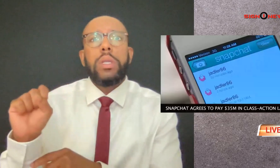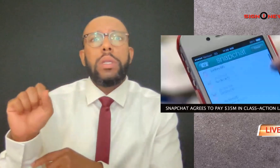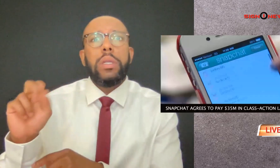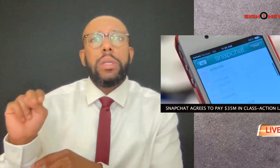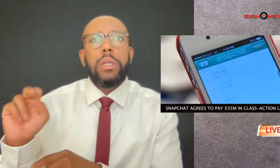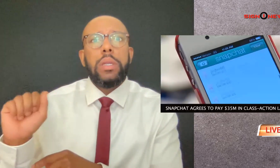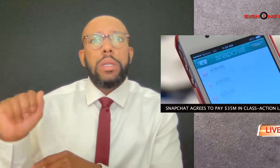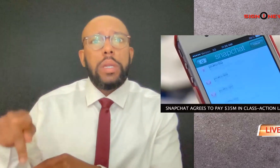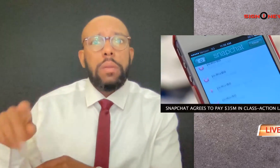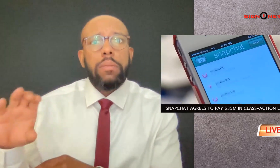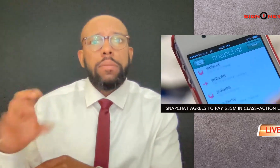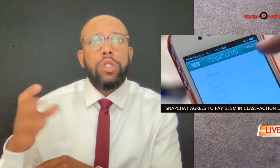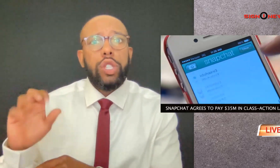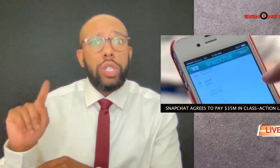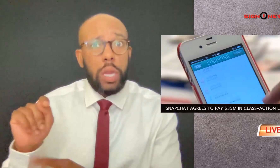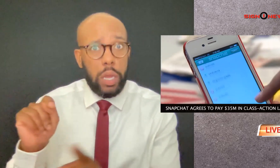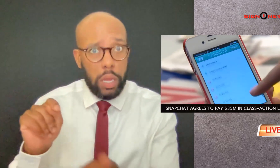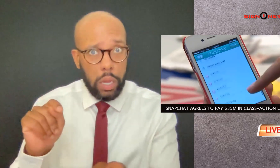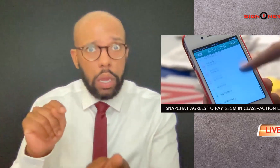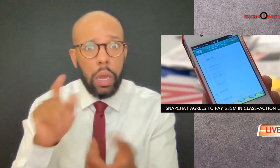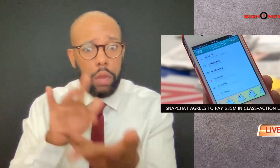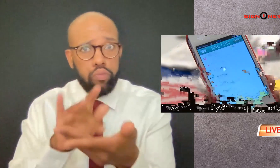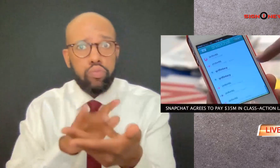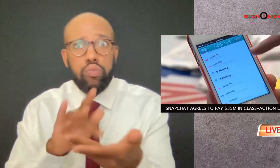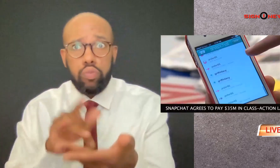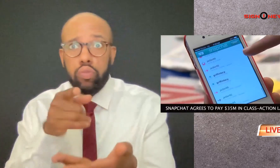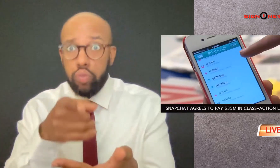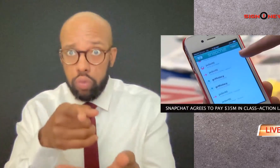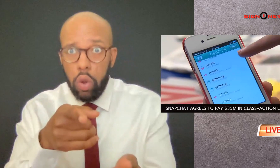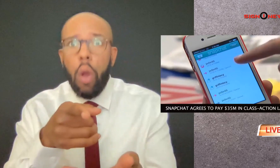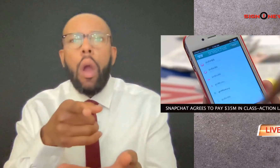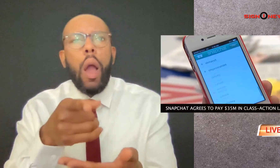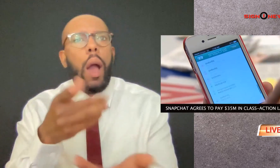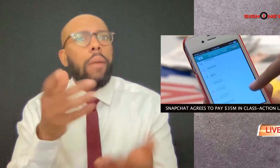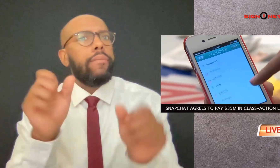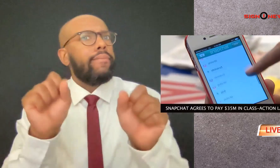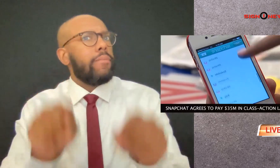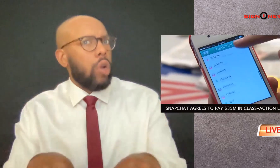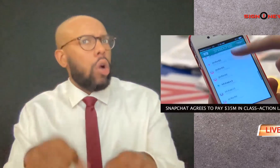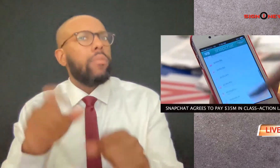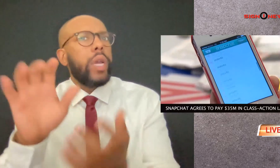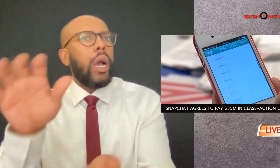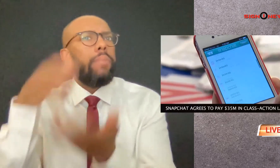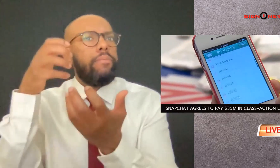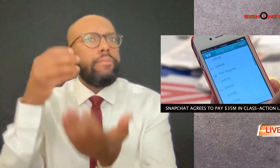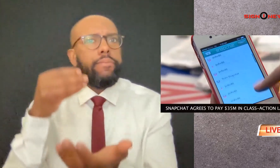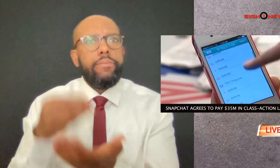if you live in Illinois and are a Snapchat user you could be eligible for some money